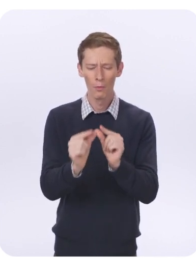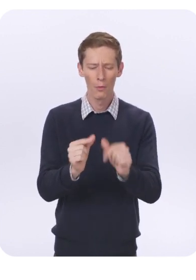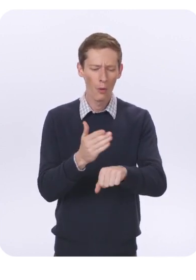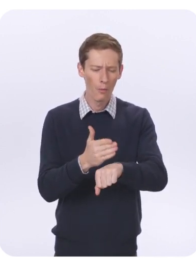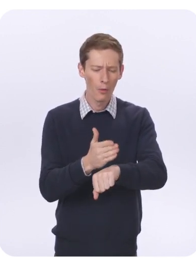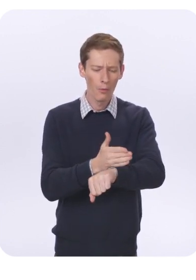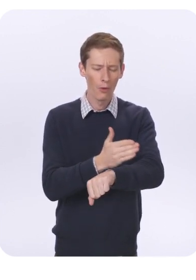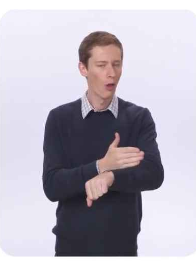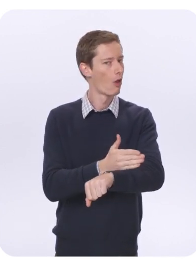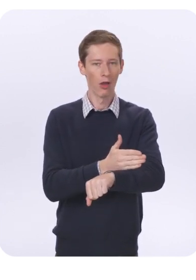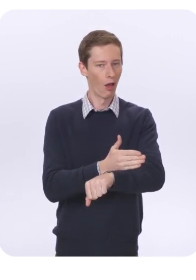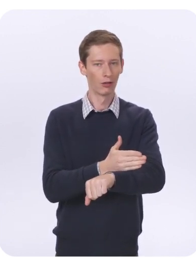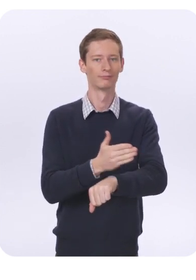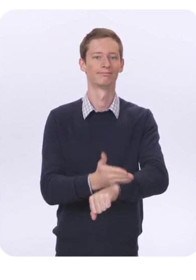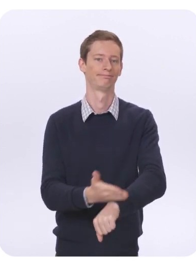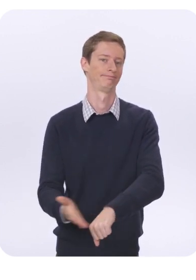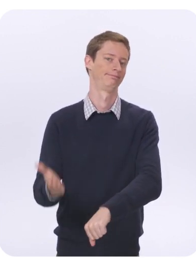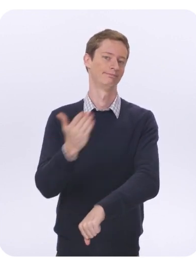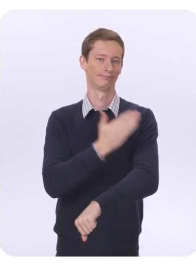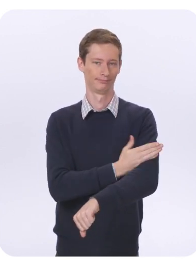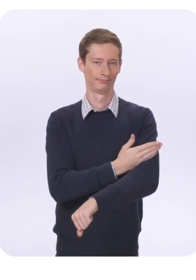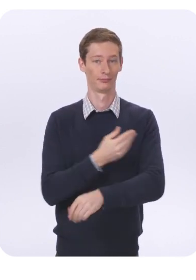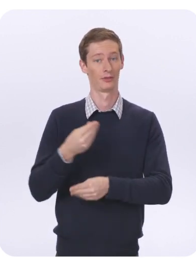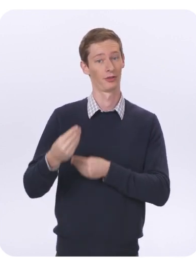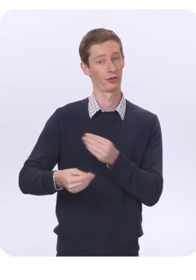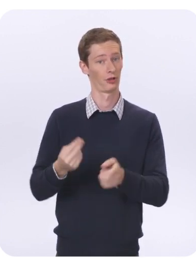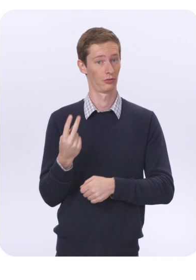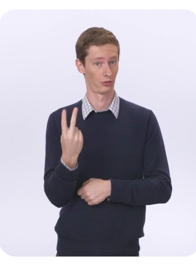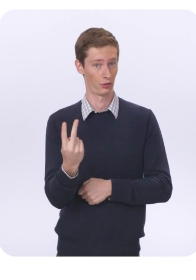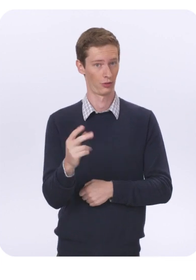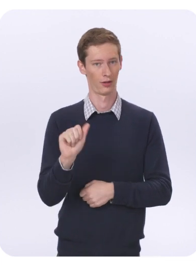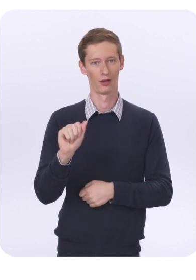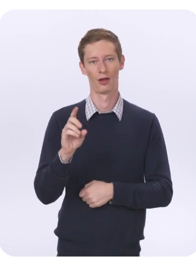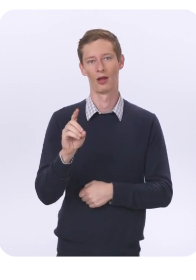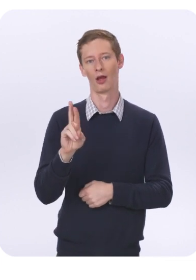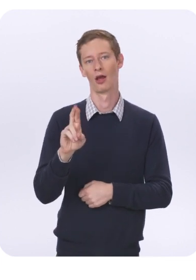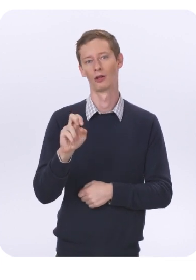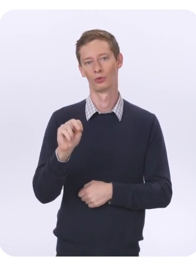Our Gen 2 comes with Adreno 740 GPU and as previously mentioned,